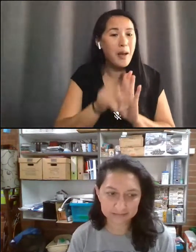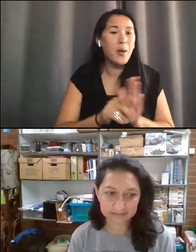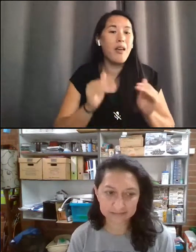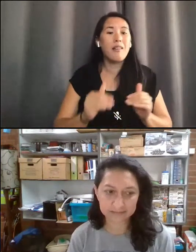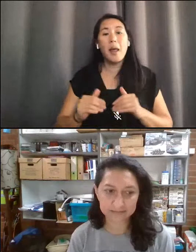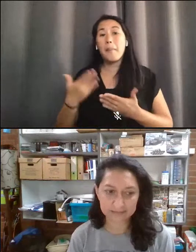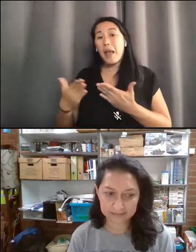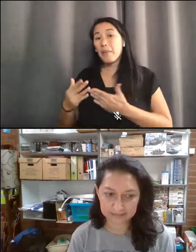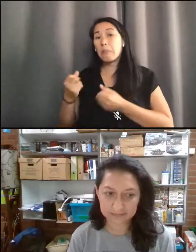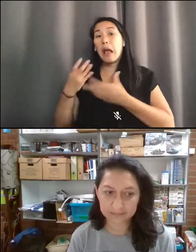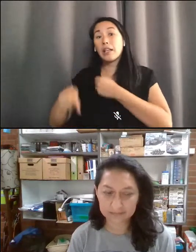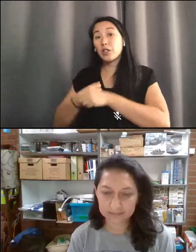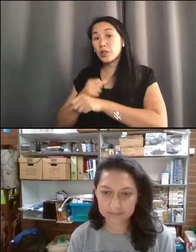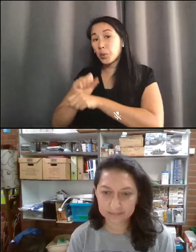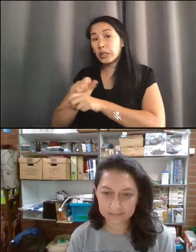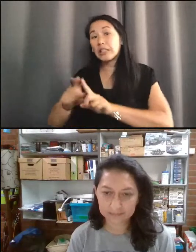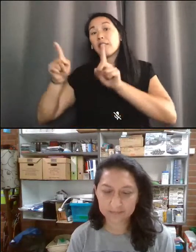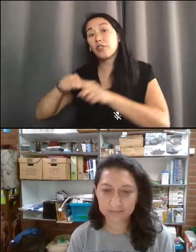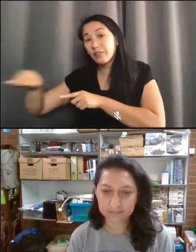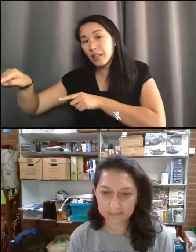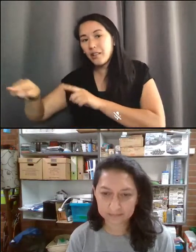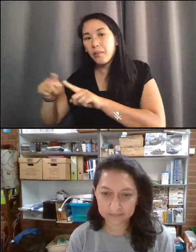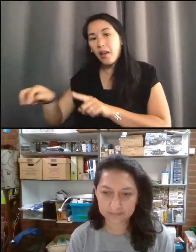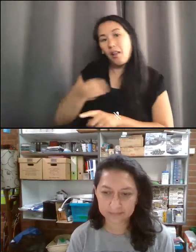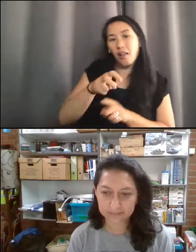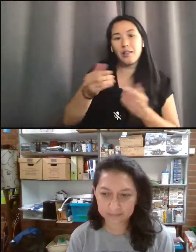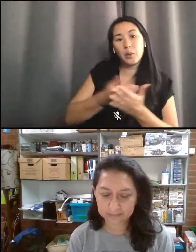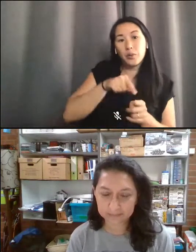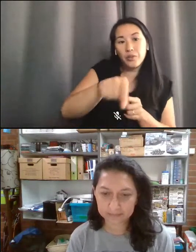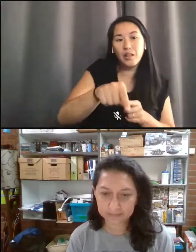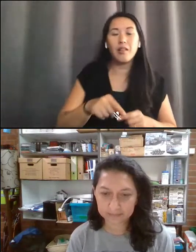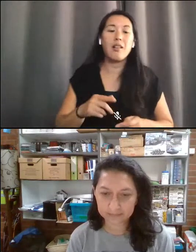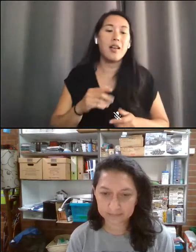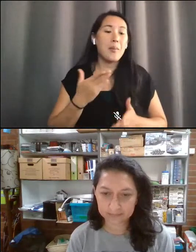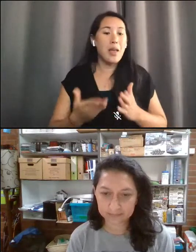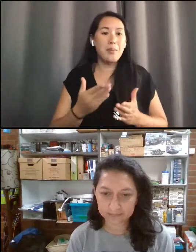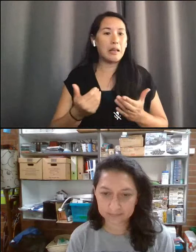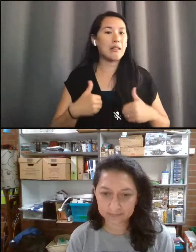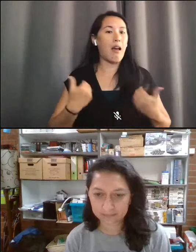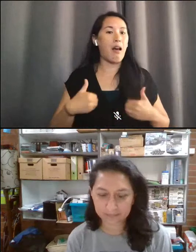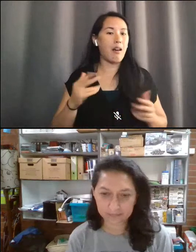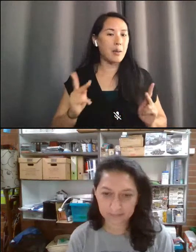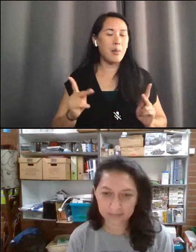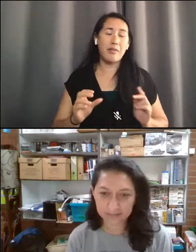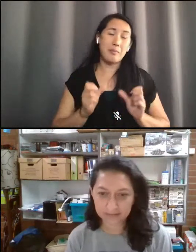field uh young people who have amazing clarity of vision when it comes to inclusion those are